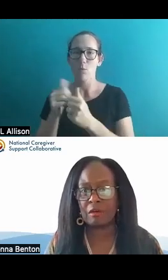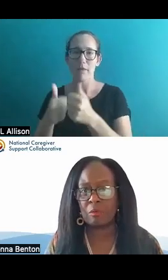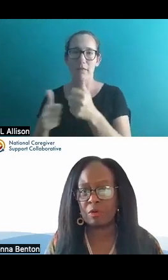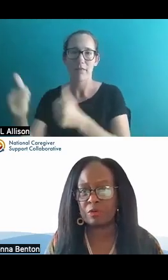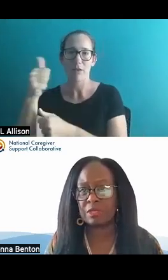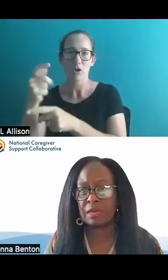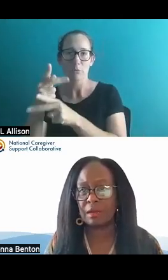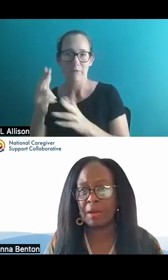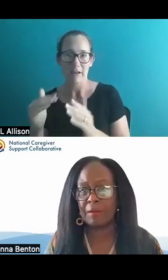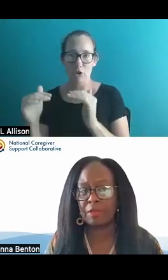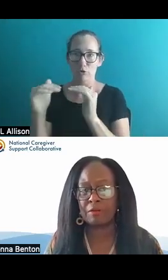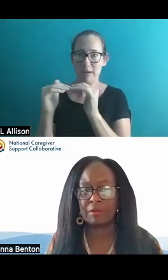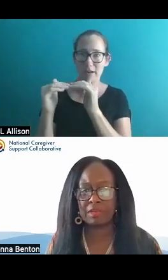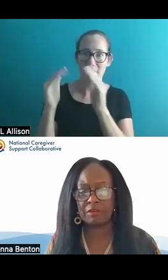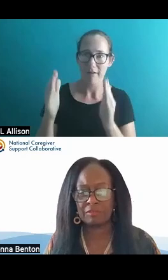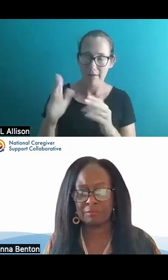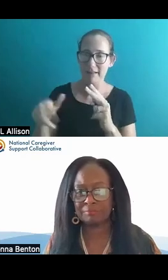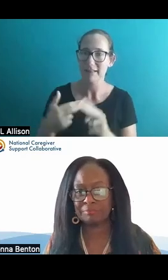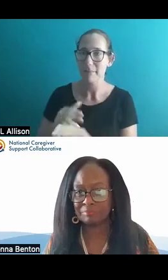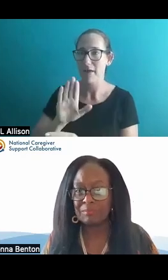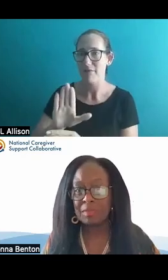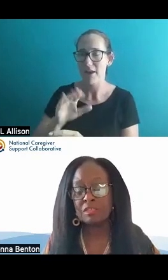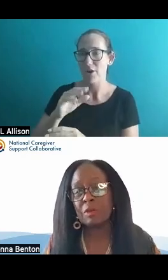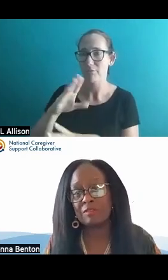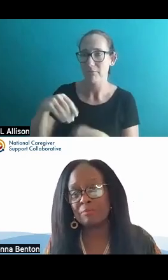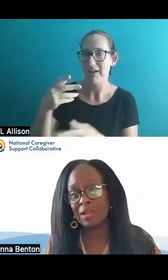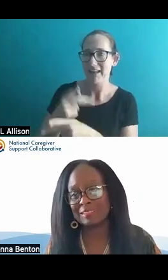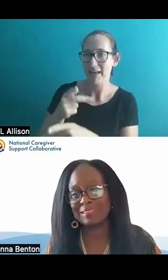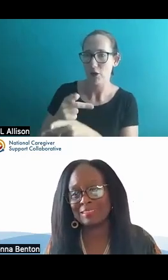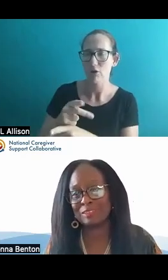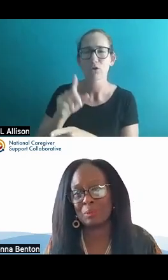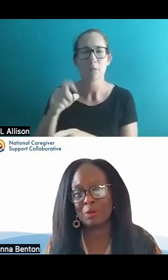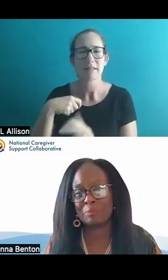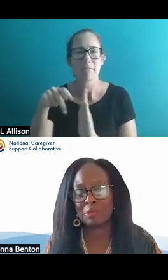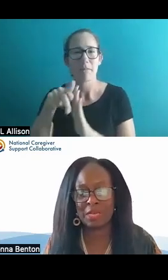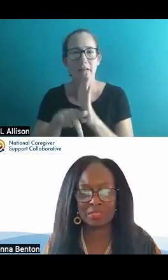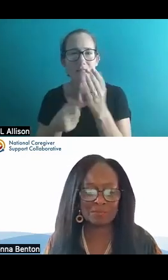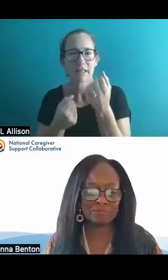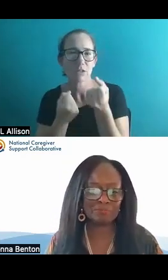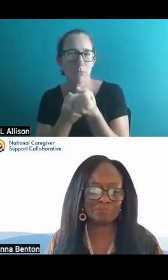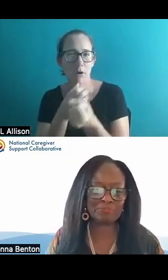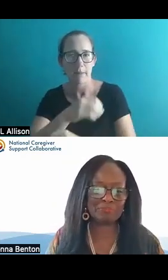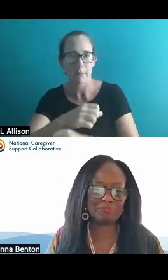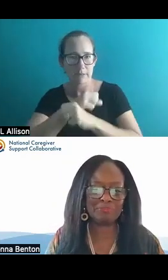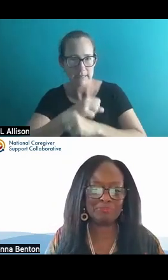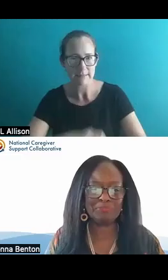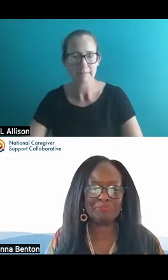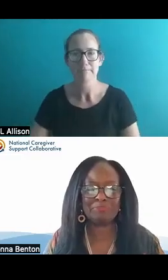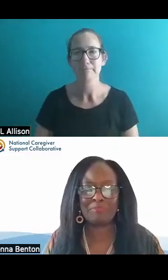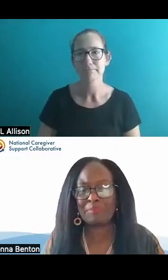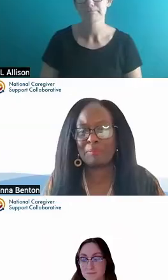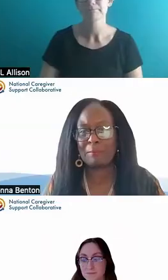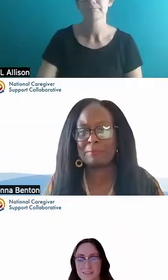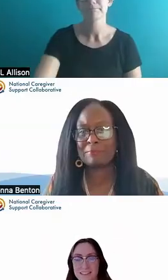co-workers about their caregiving. So we have to have policies that support and protect.